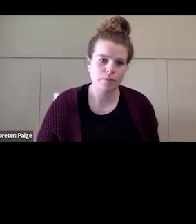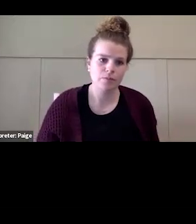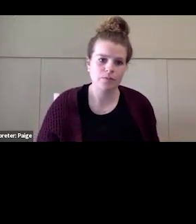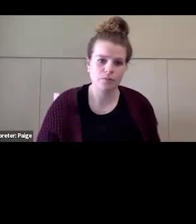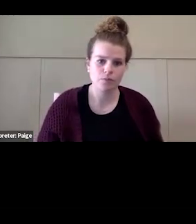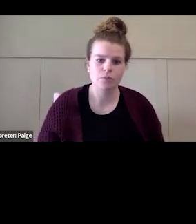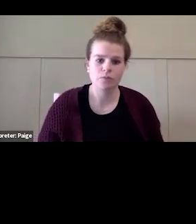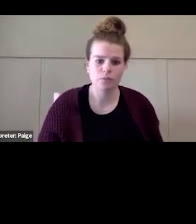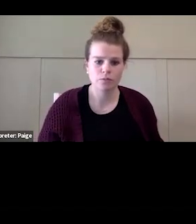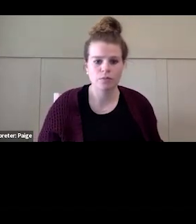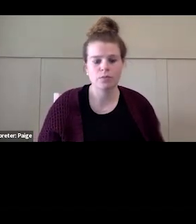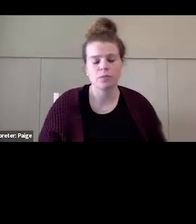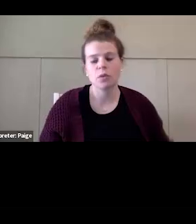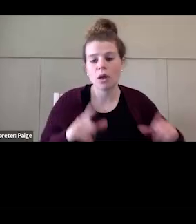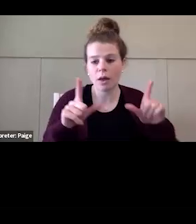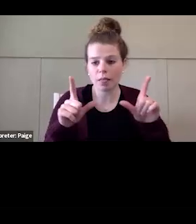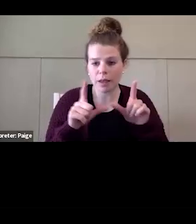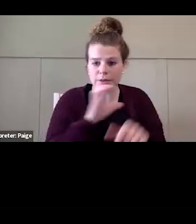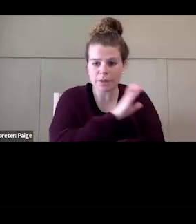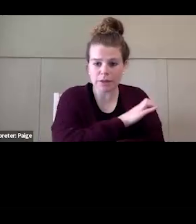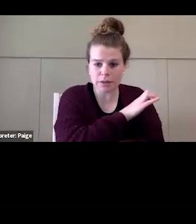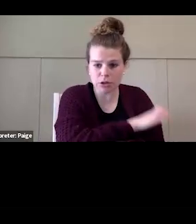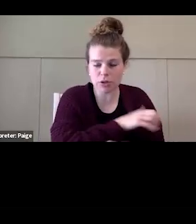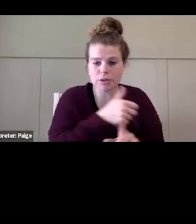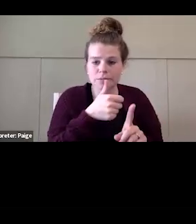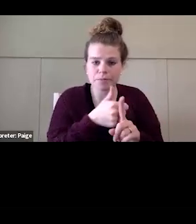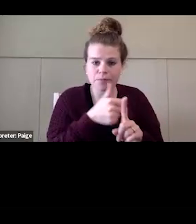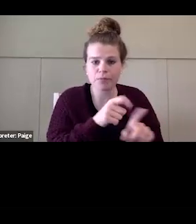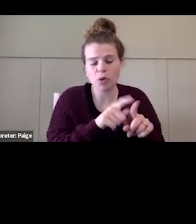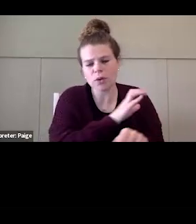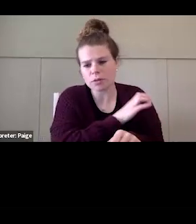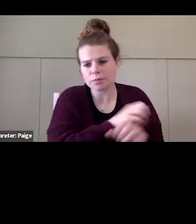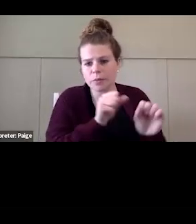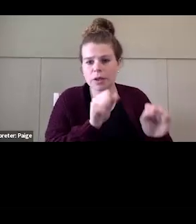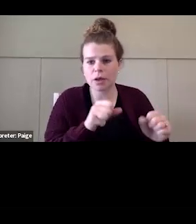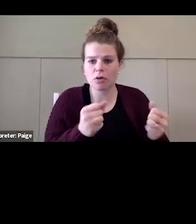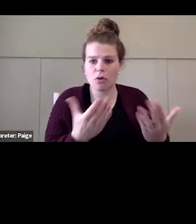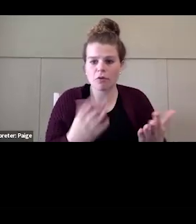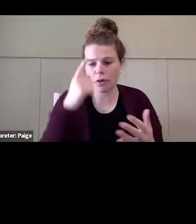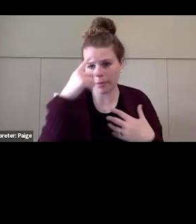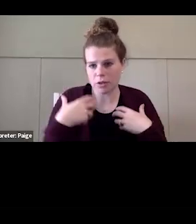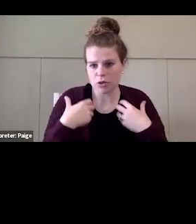as well as physicians, are able to author a mental health hold